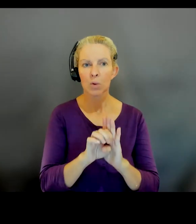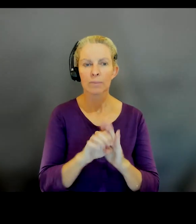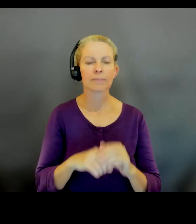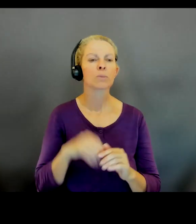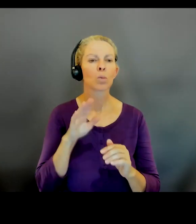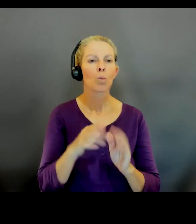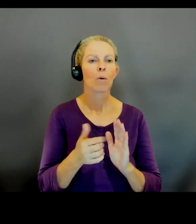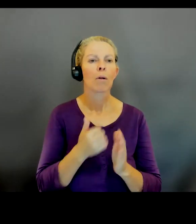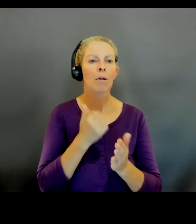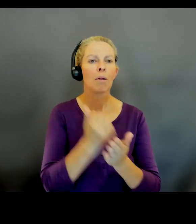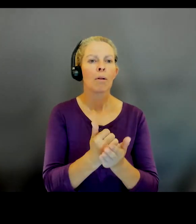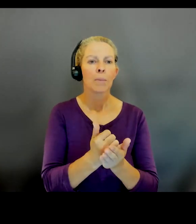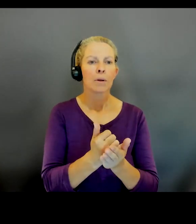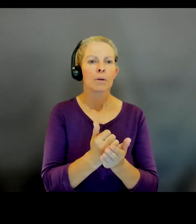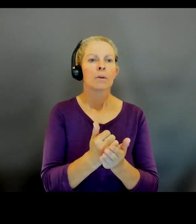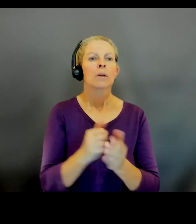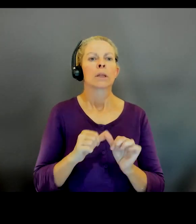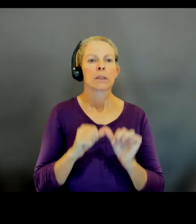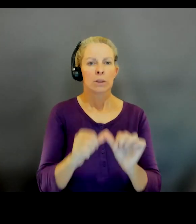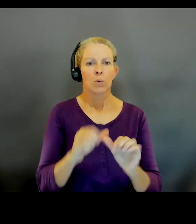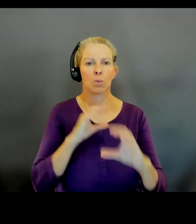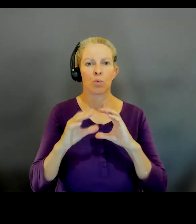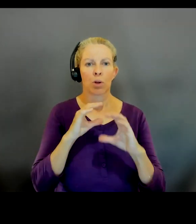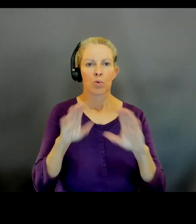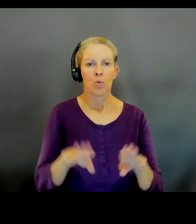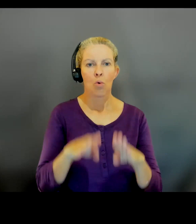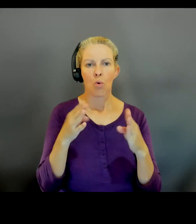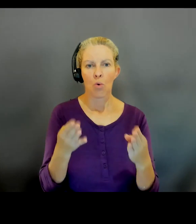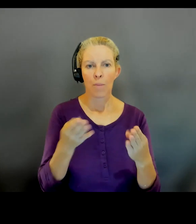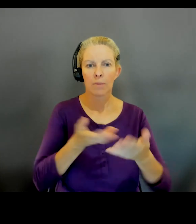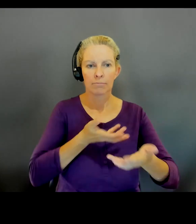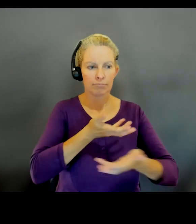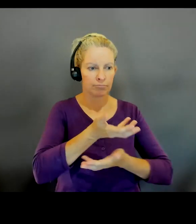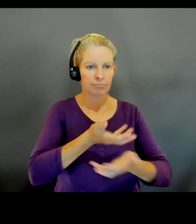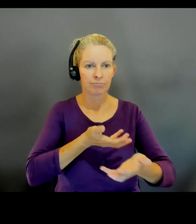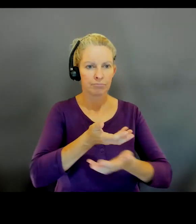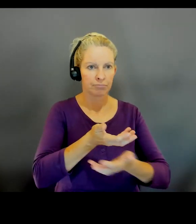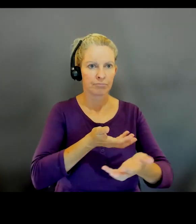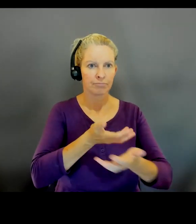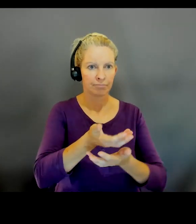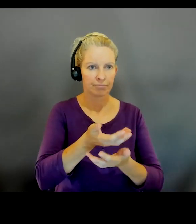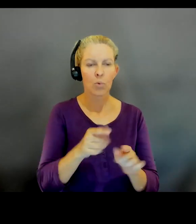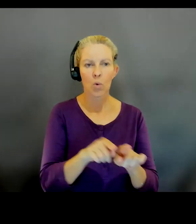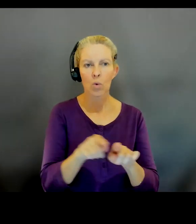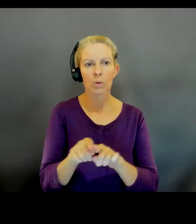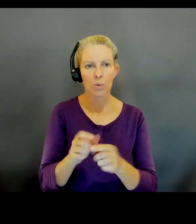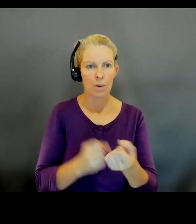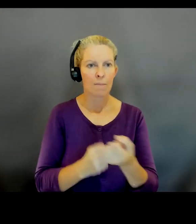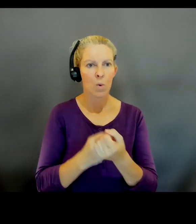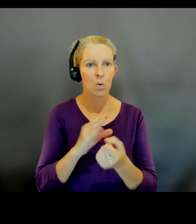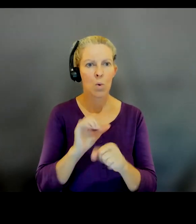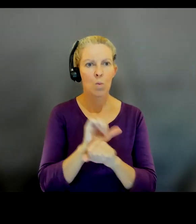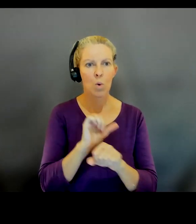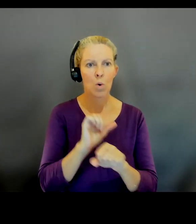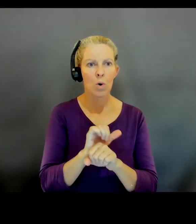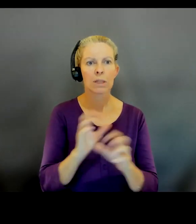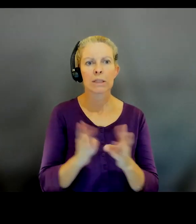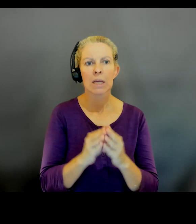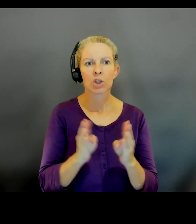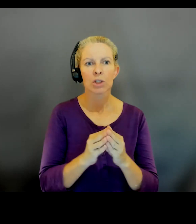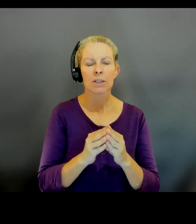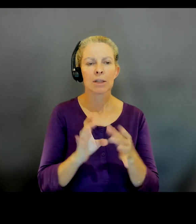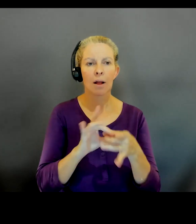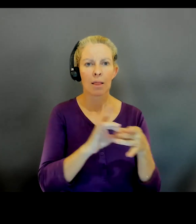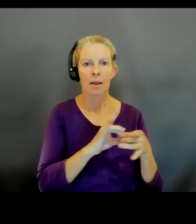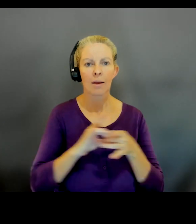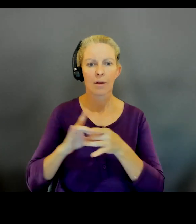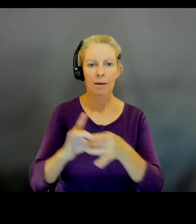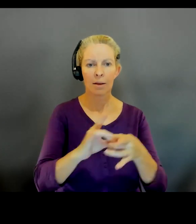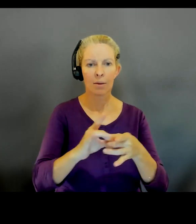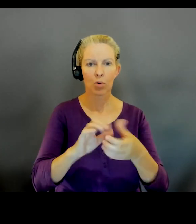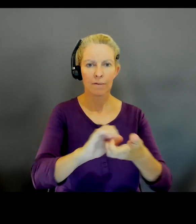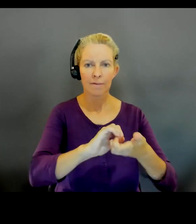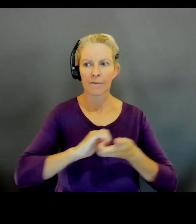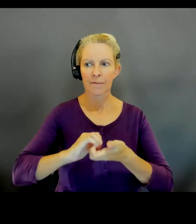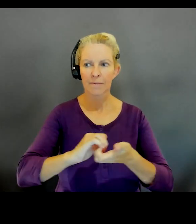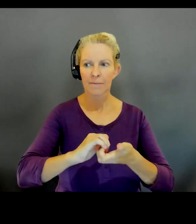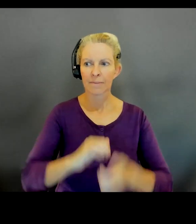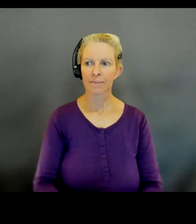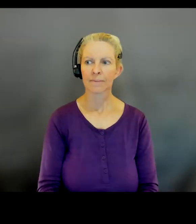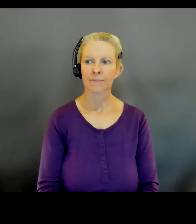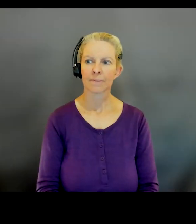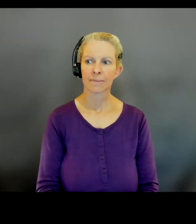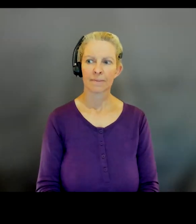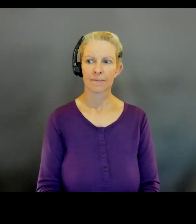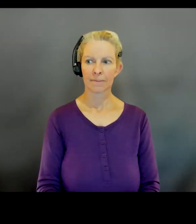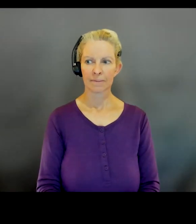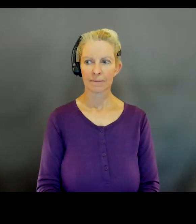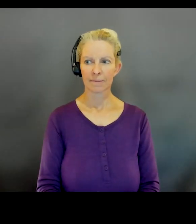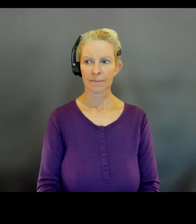keep those conversations going and even support your work sessions you are doing collaboratively.